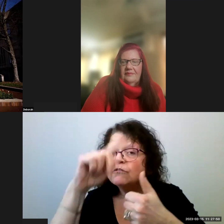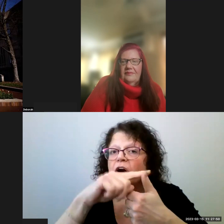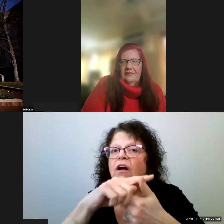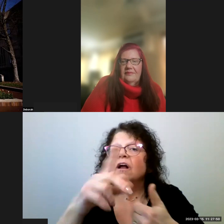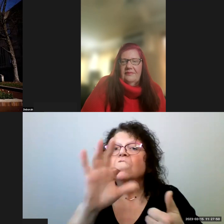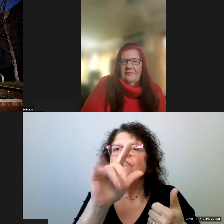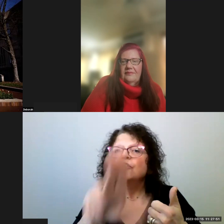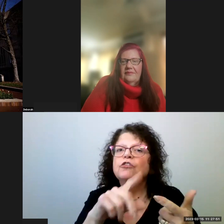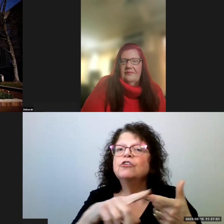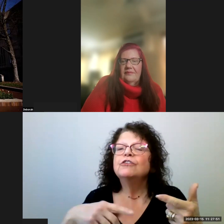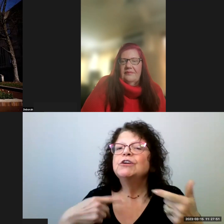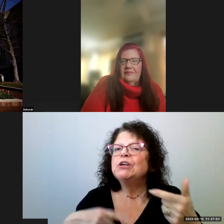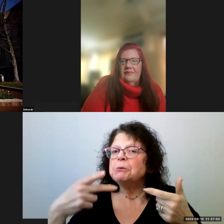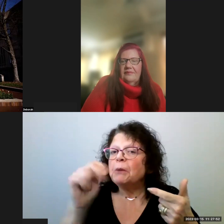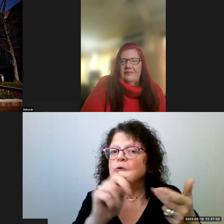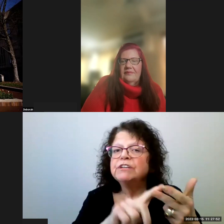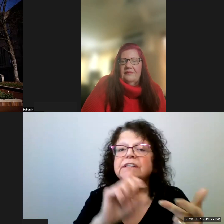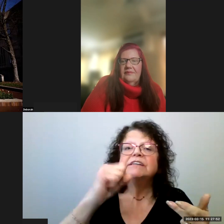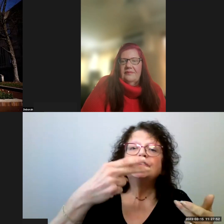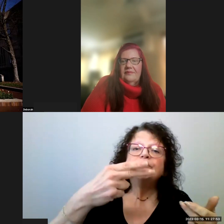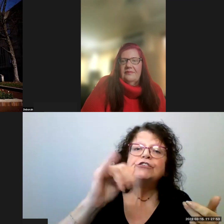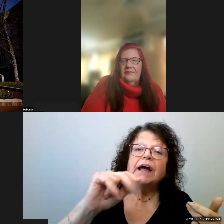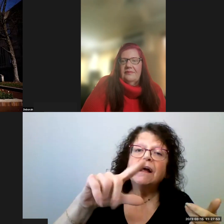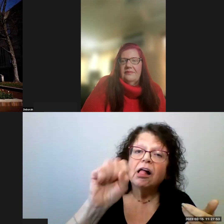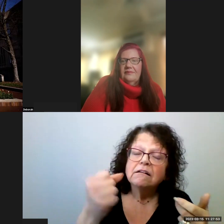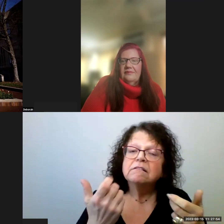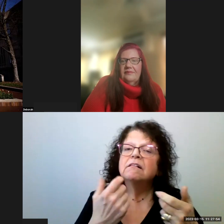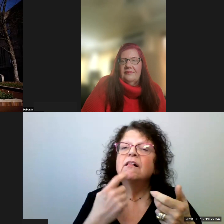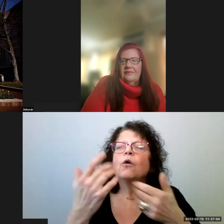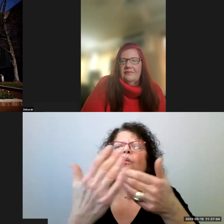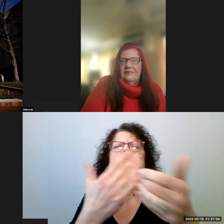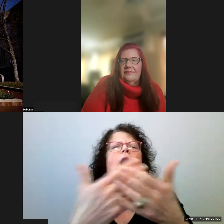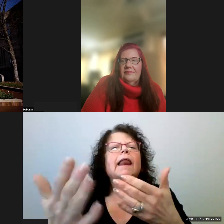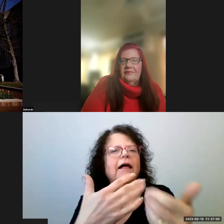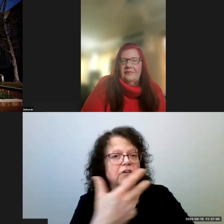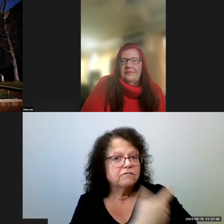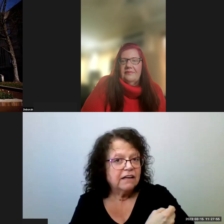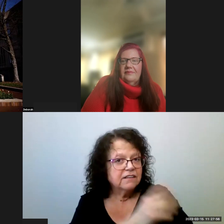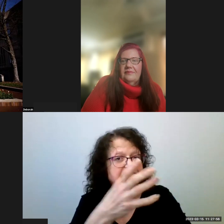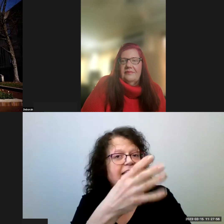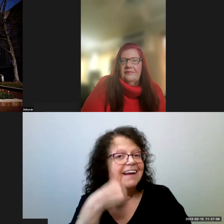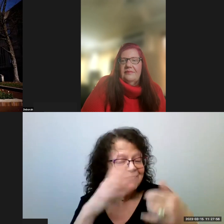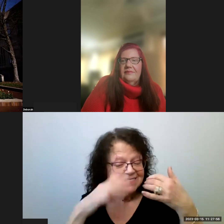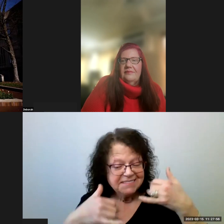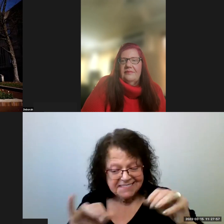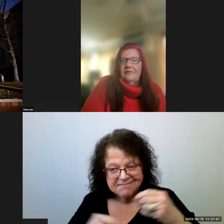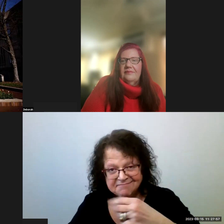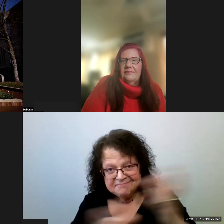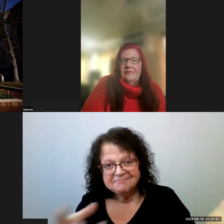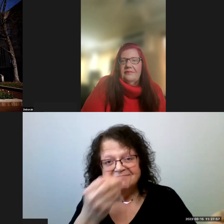Whatever vaccination people need. Still going to do soul food dinners. Come and eat, roll